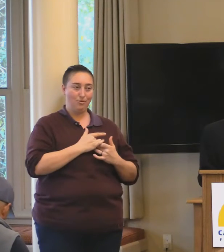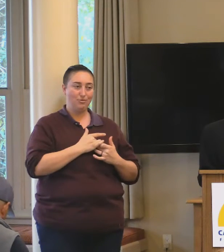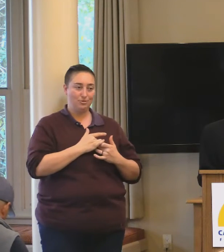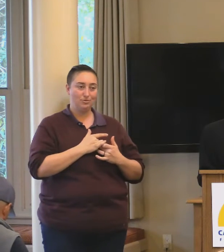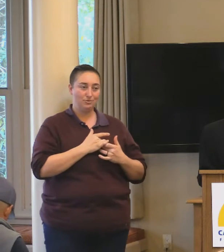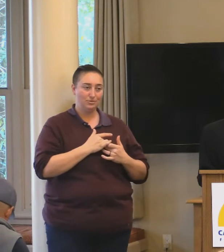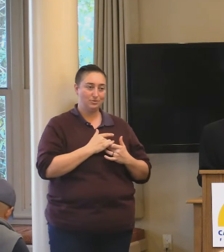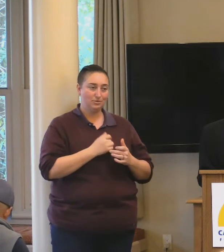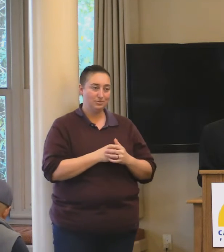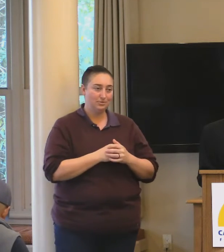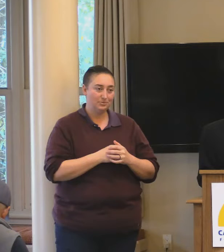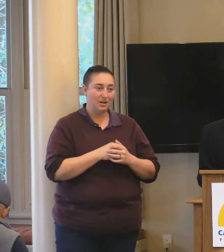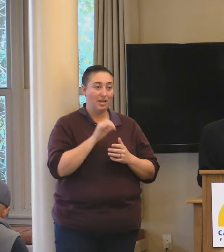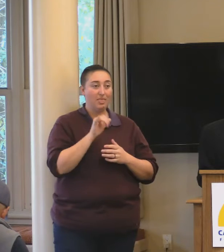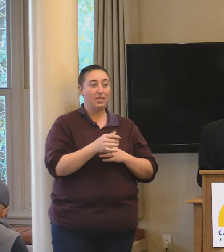helped to fill a big hole in her heart.